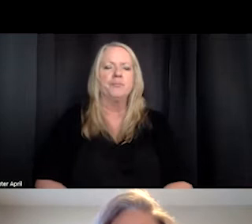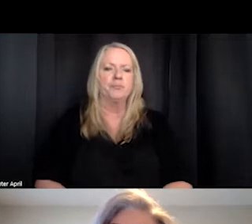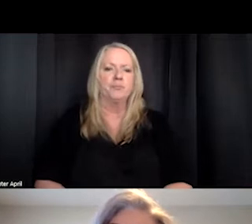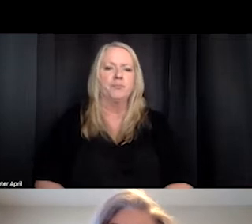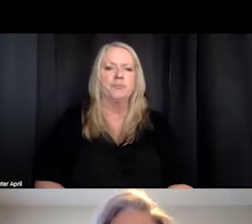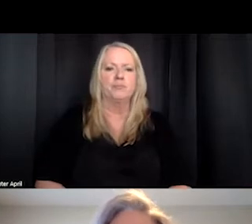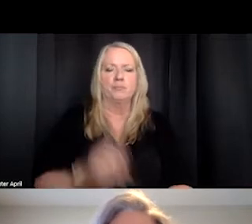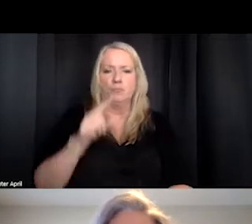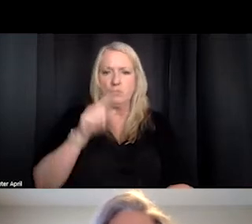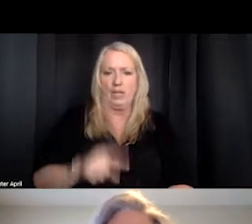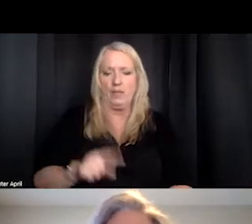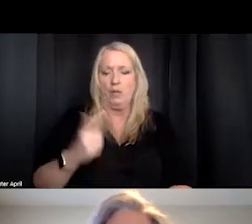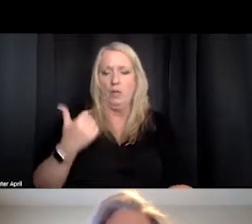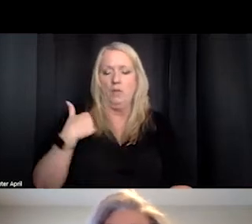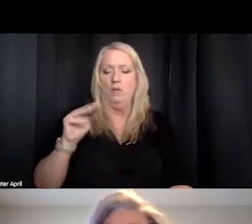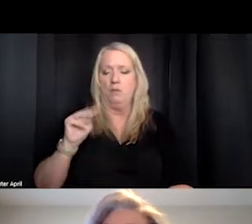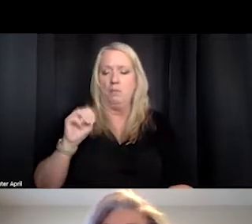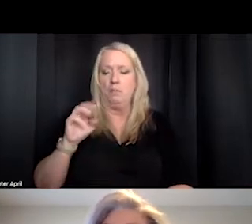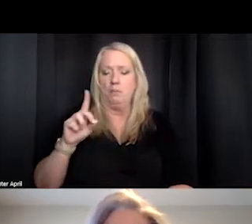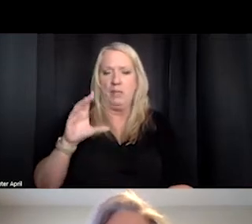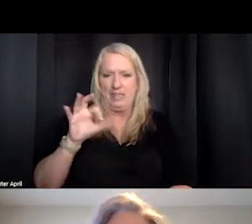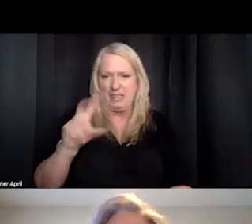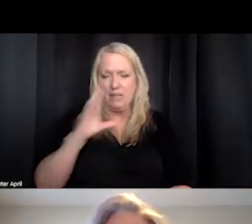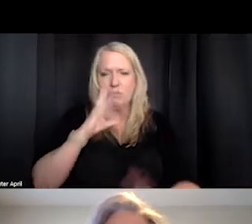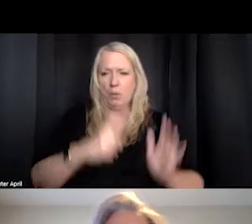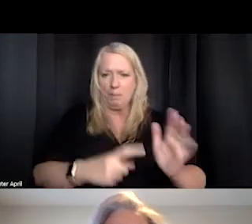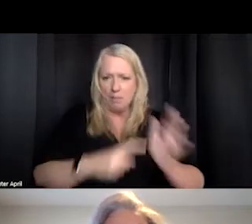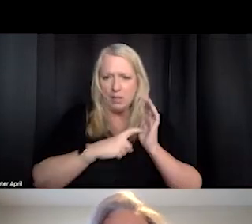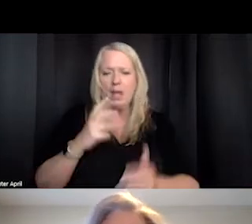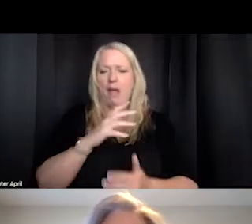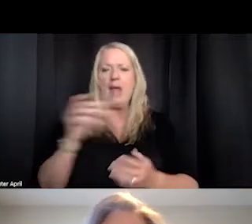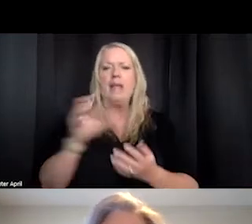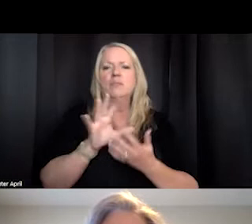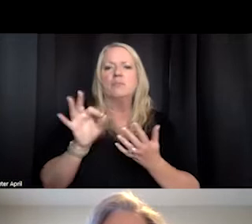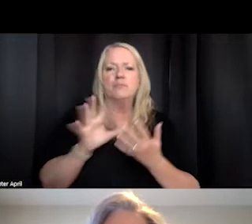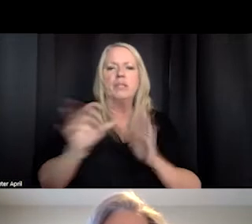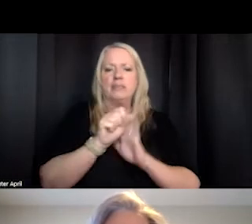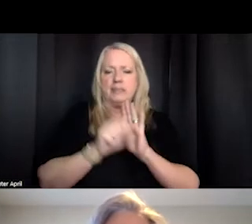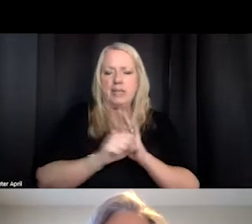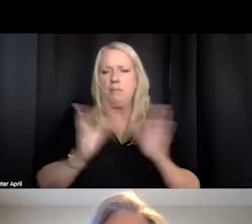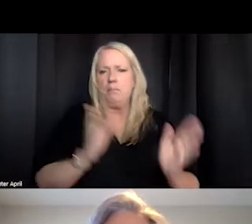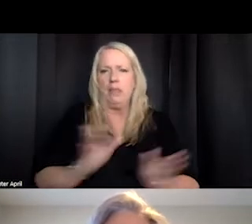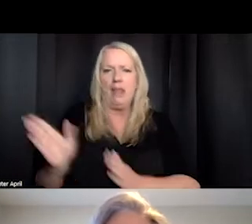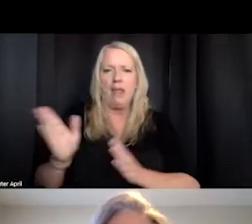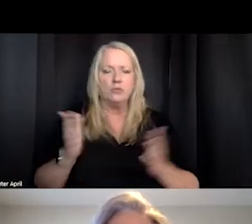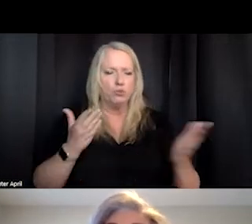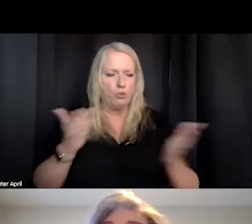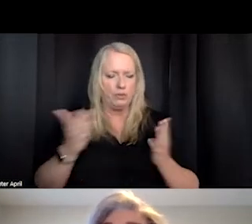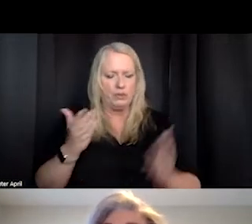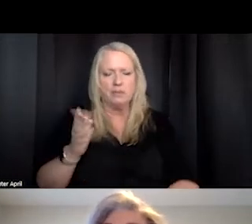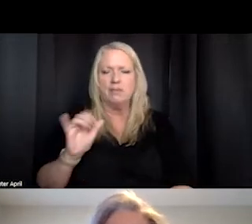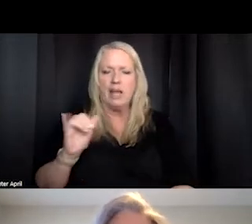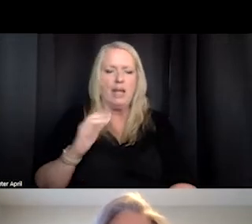MEDICAID COVERAGE INCLUDE MANDATORY AND OPTIONAL STATE PLAN SERVICES. SUCH AS PHYSICIAN SERVICES,